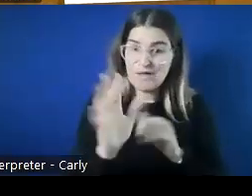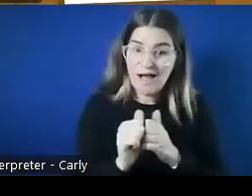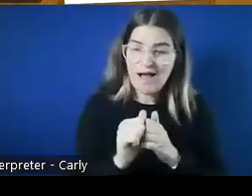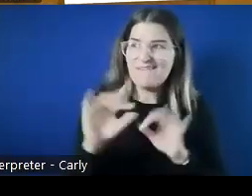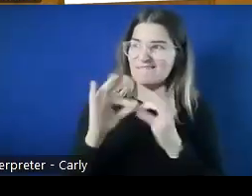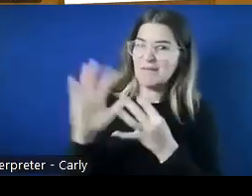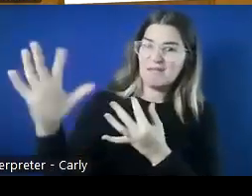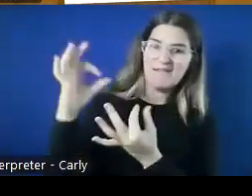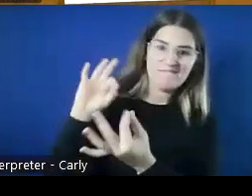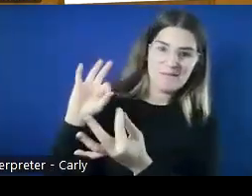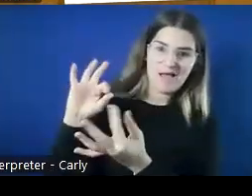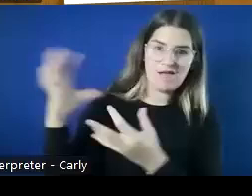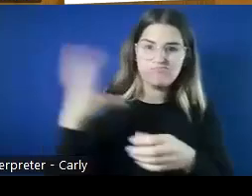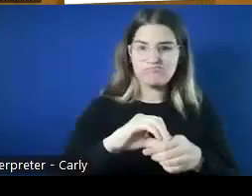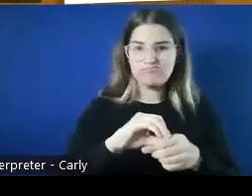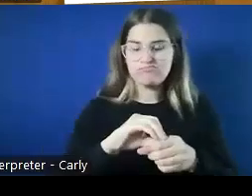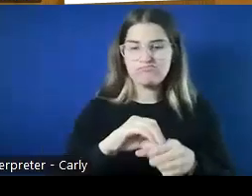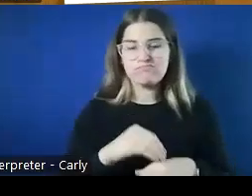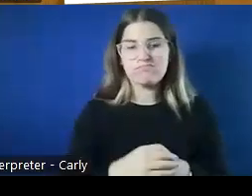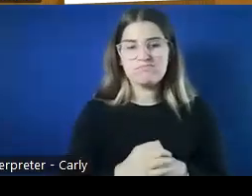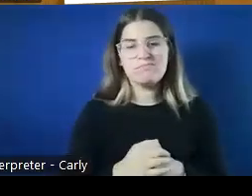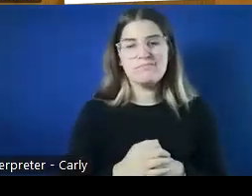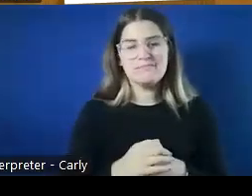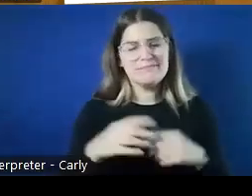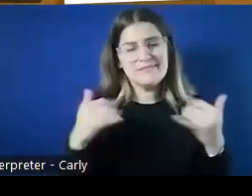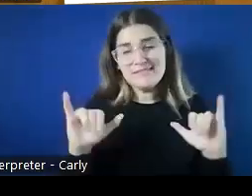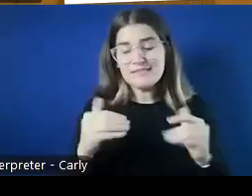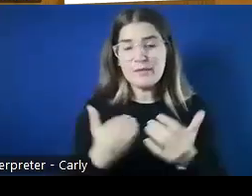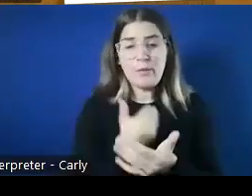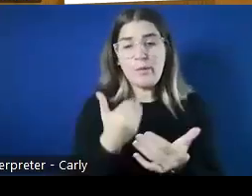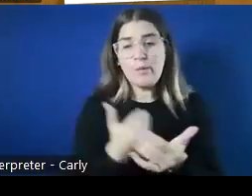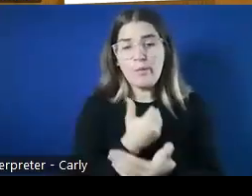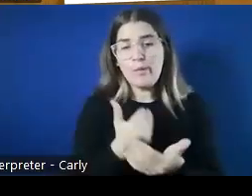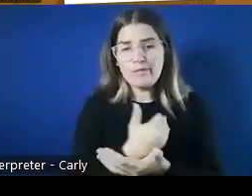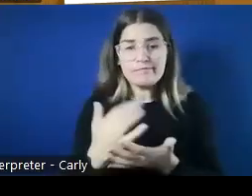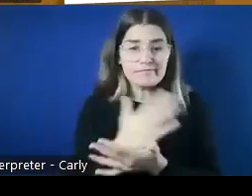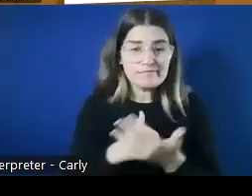I I think while this is still preliminary in terms of looking at feedback and results I think this is